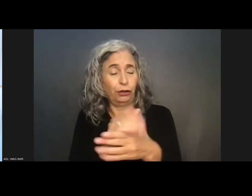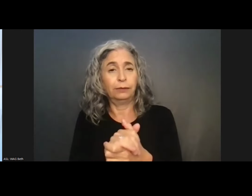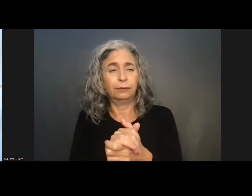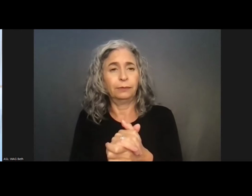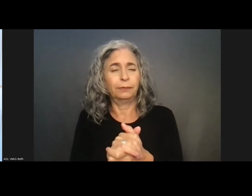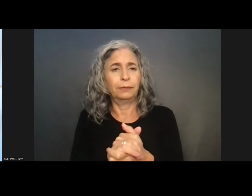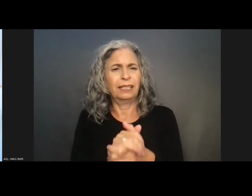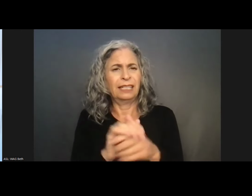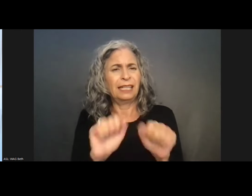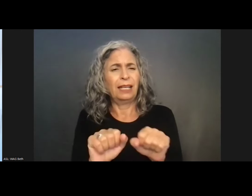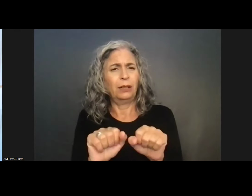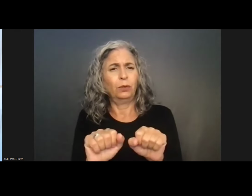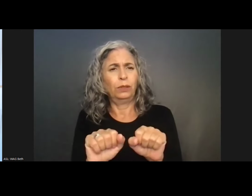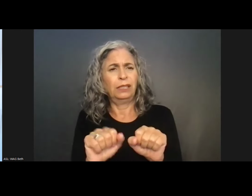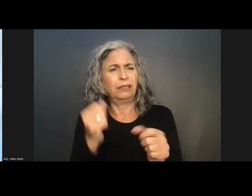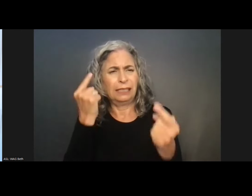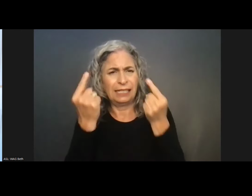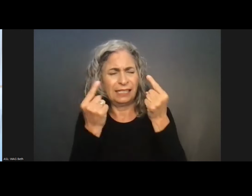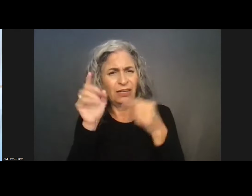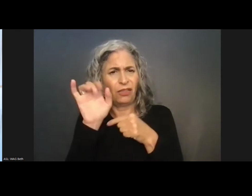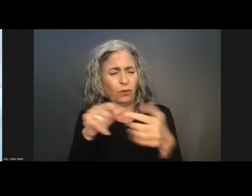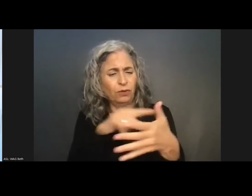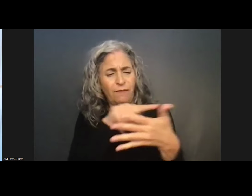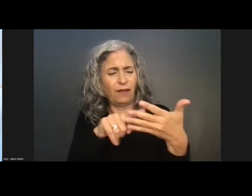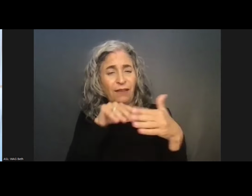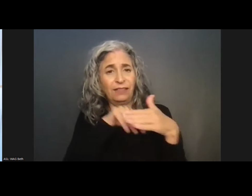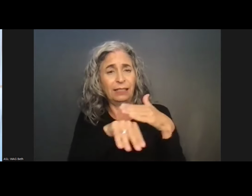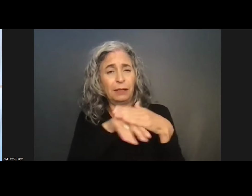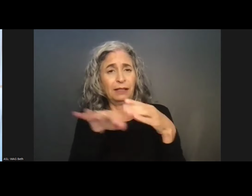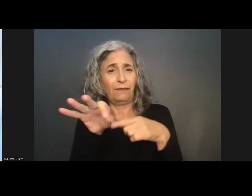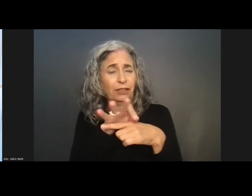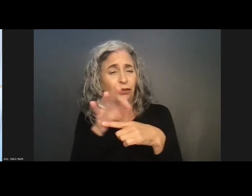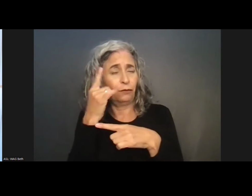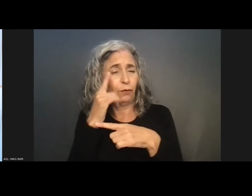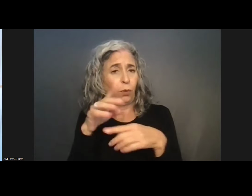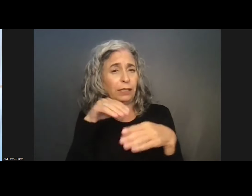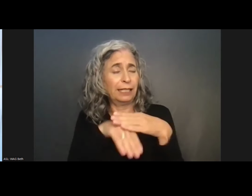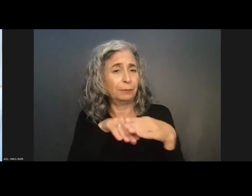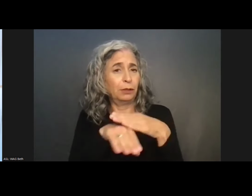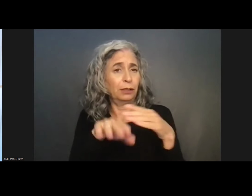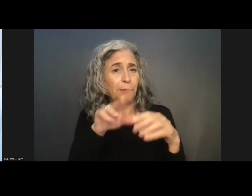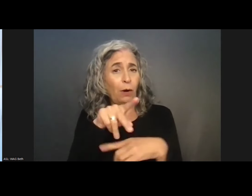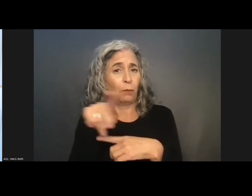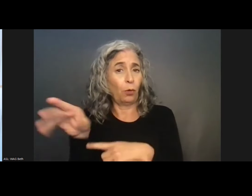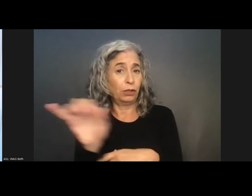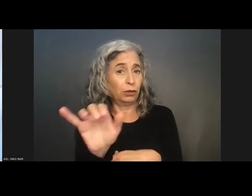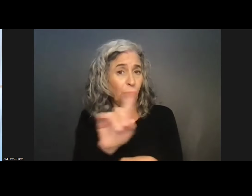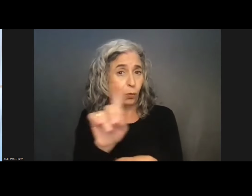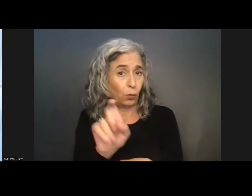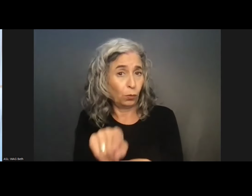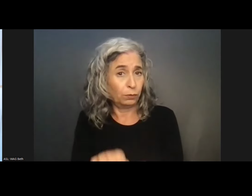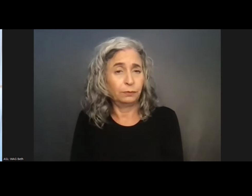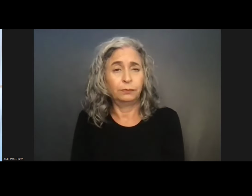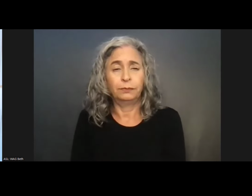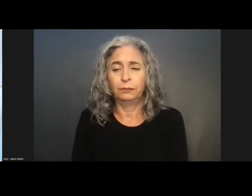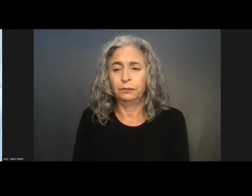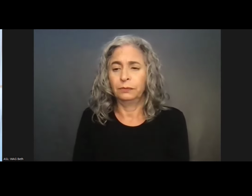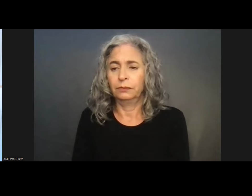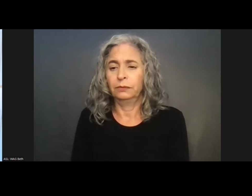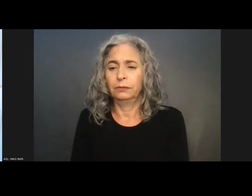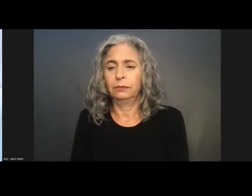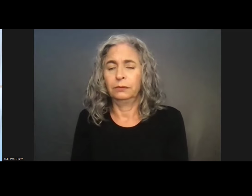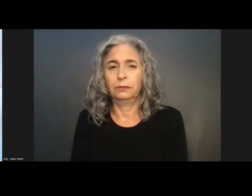Can we consider these five accessibility features for accessible Powerpoints also?